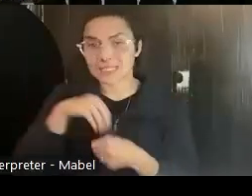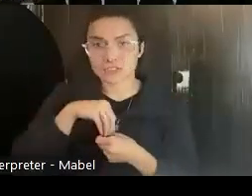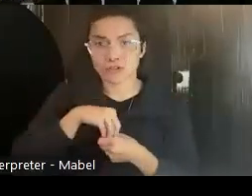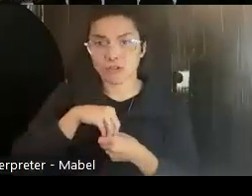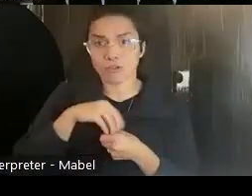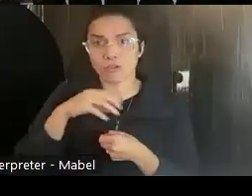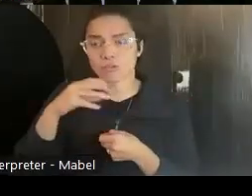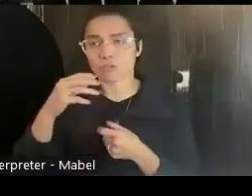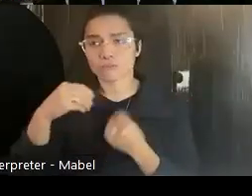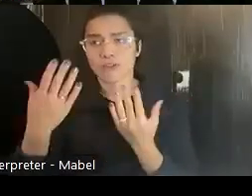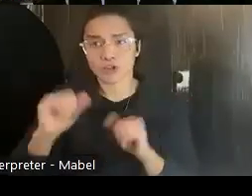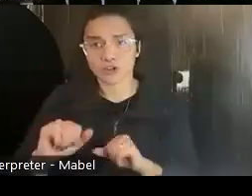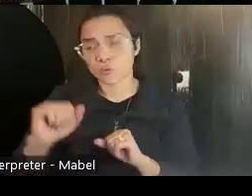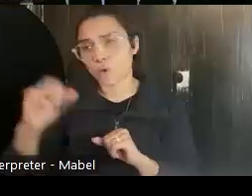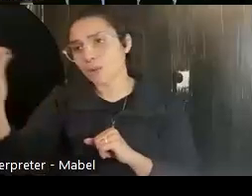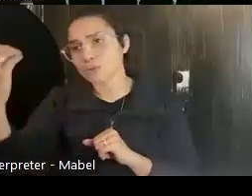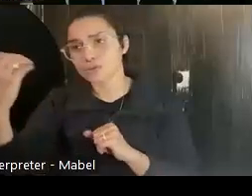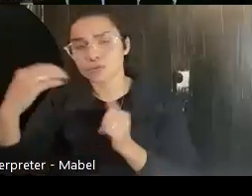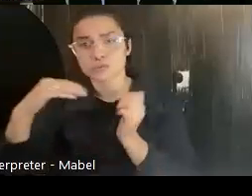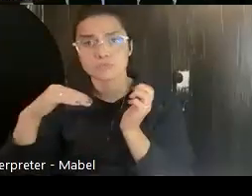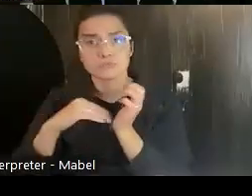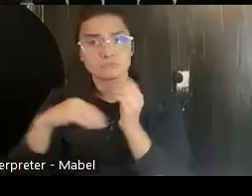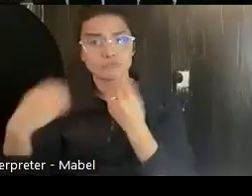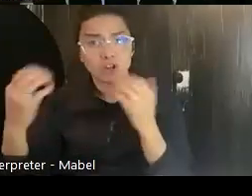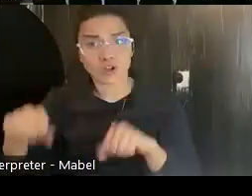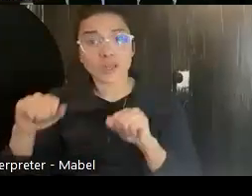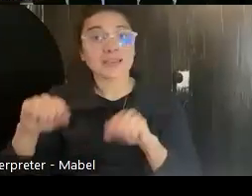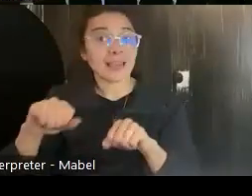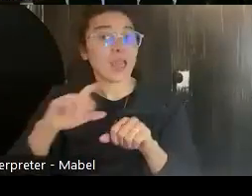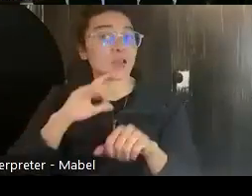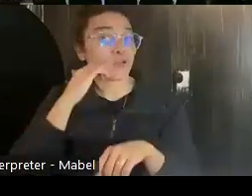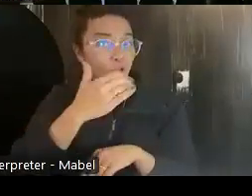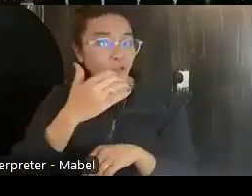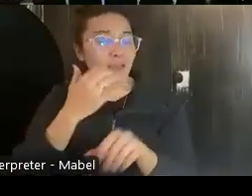and speak to a specialist psychiatrist to get a real-time consult uh Monday through Friday 9: